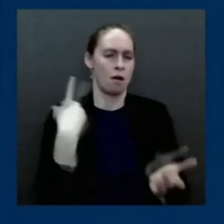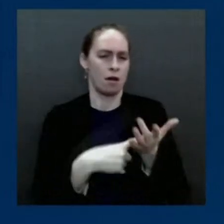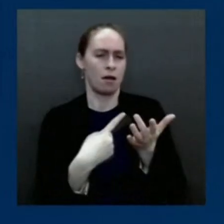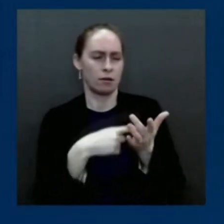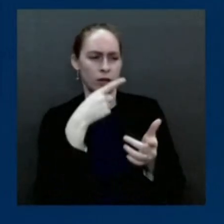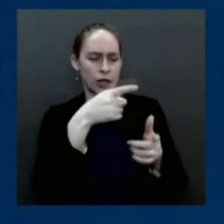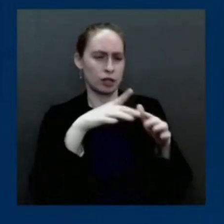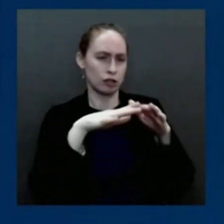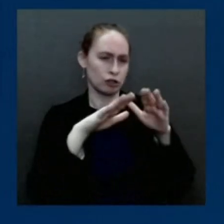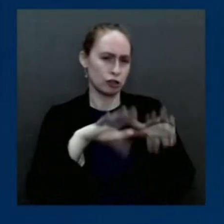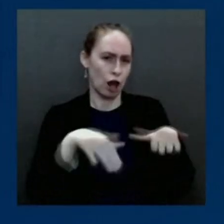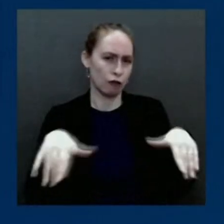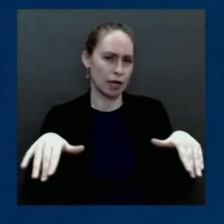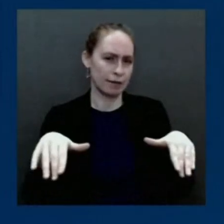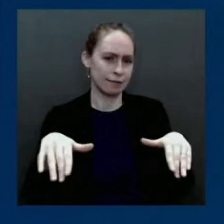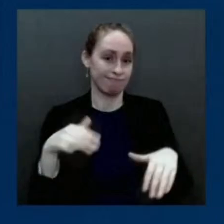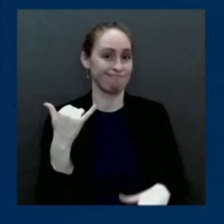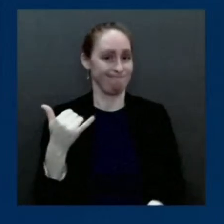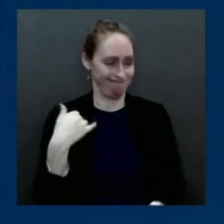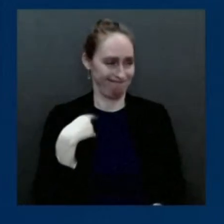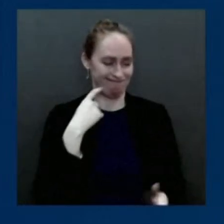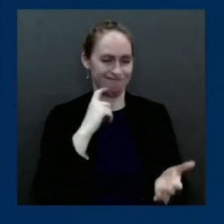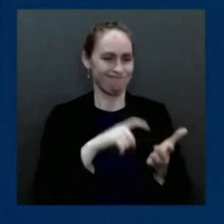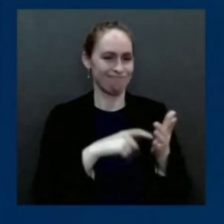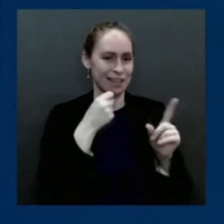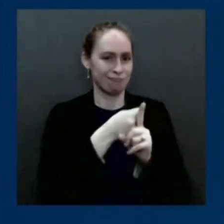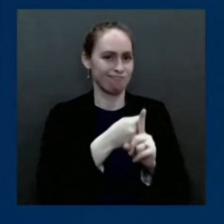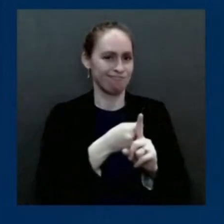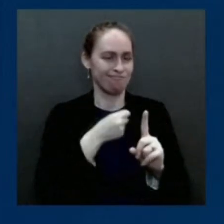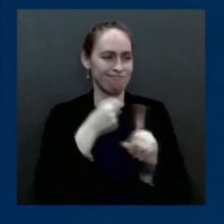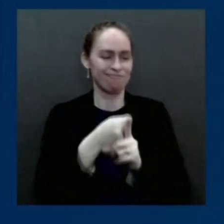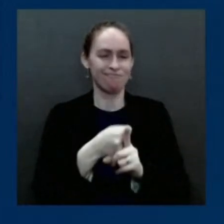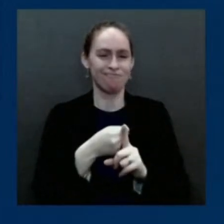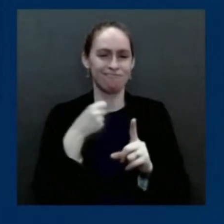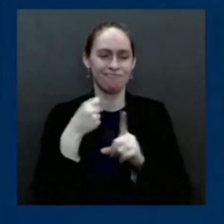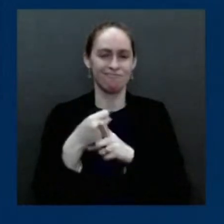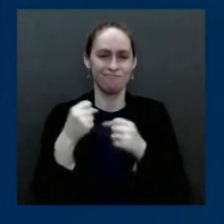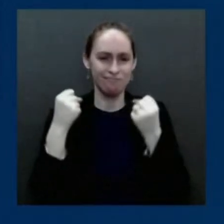TRANCE MISSAE VIRUS AND WITH THAT THERE NATURALLY WILL BE MORE HOSPITALIZATIONS AND